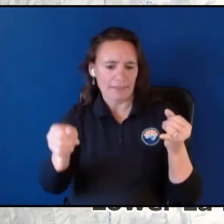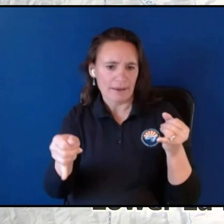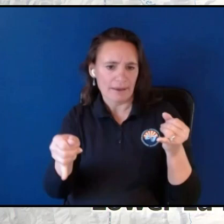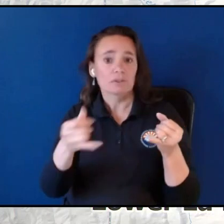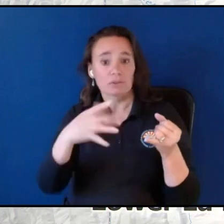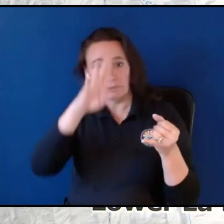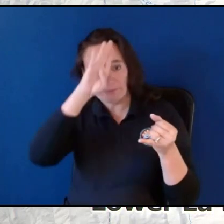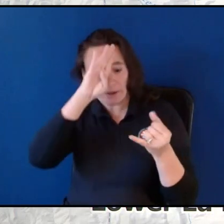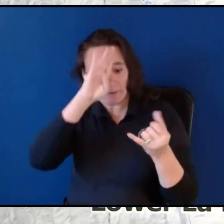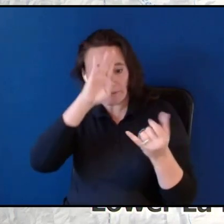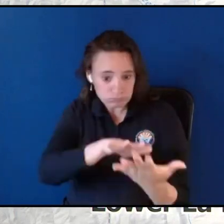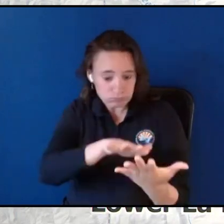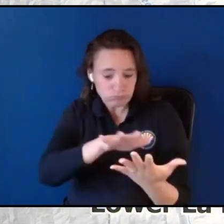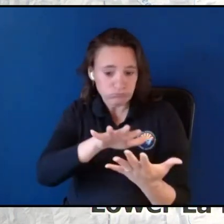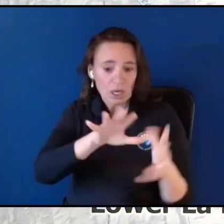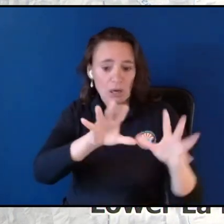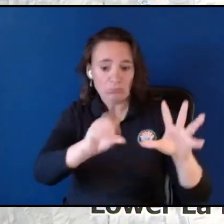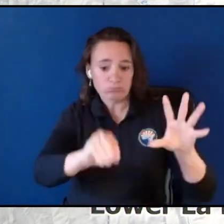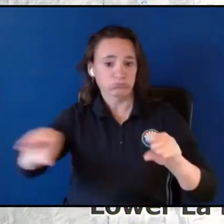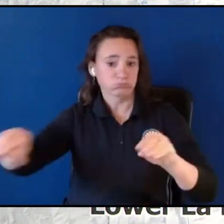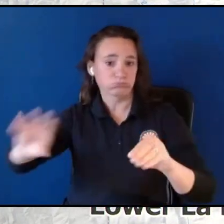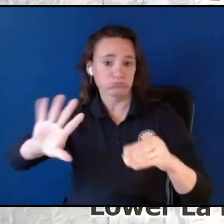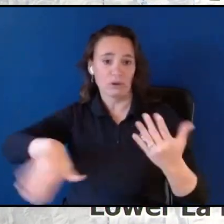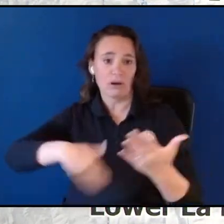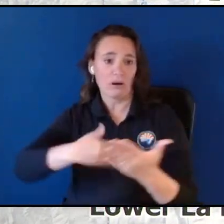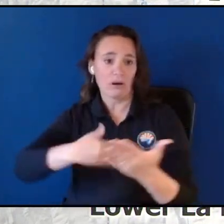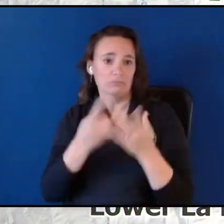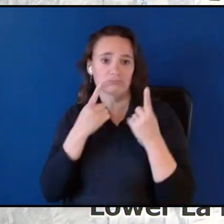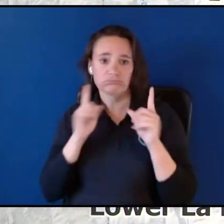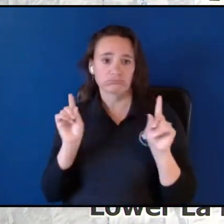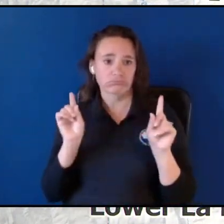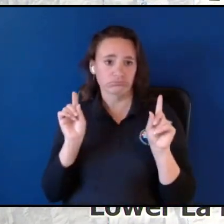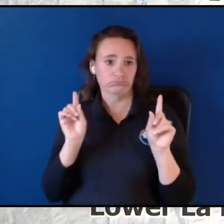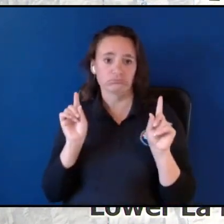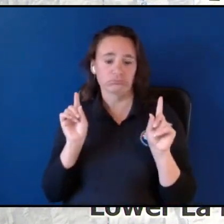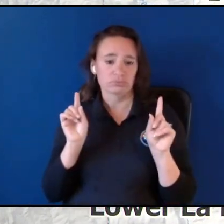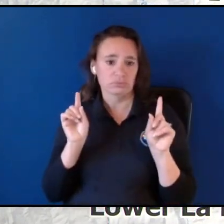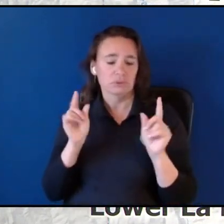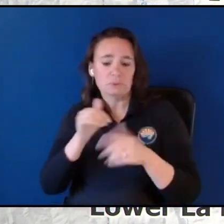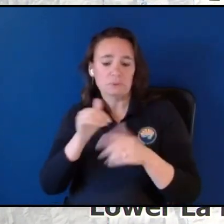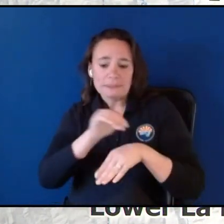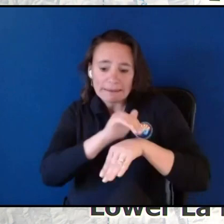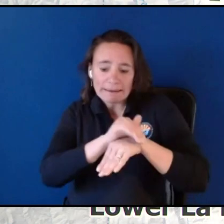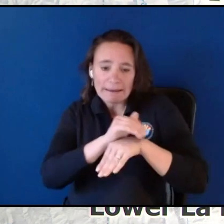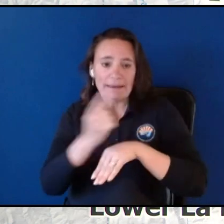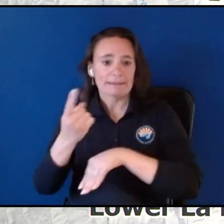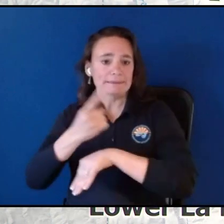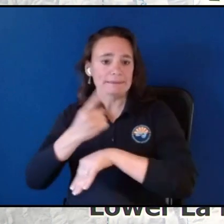all of those up which was very successful. So, night crews and day crews mopped all those up. Everything's still holding and